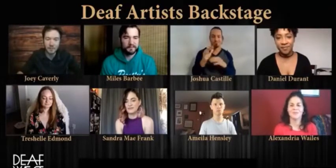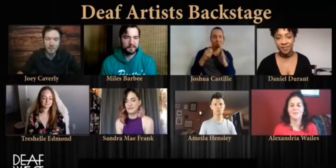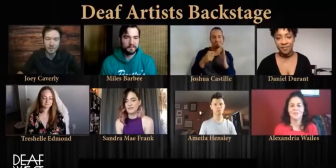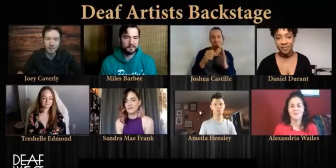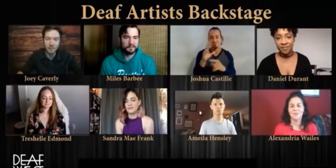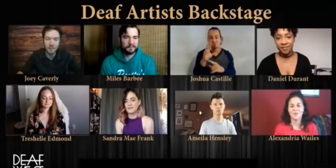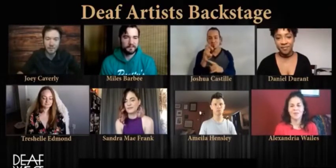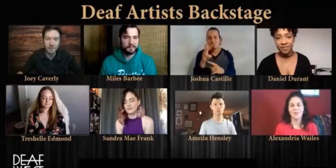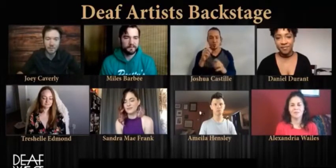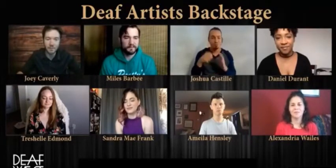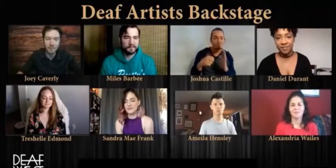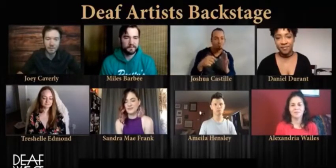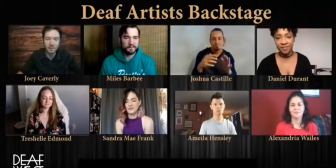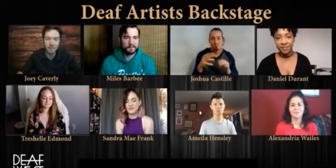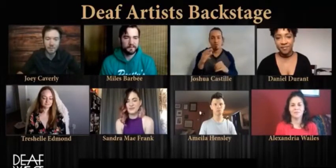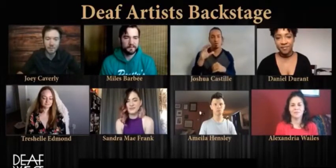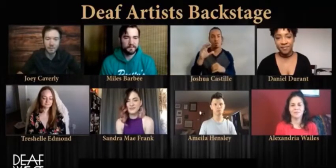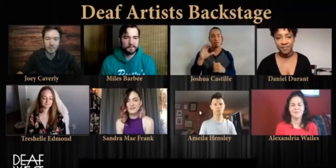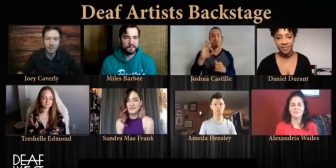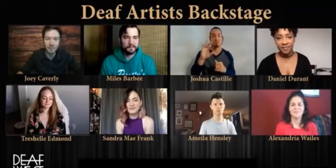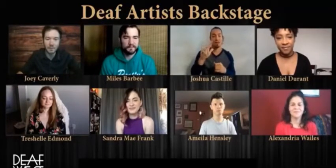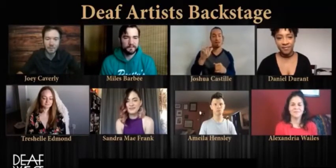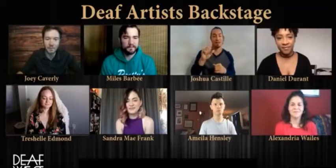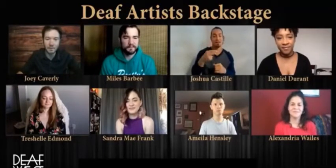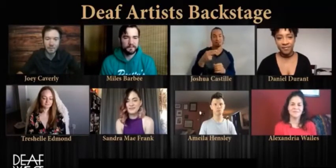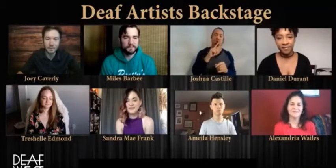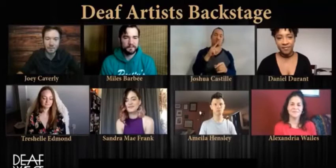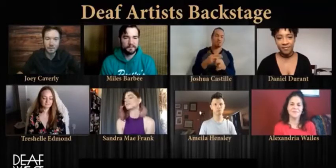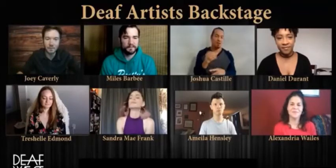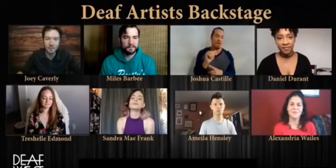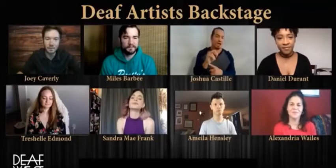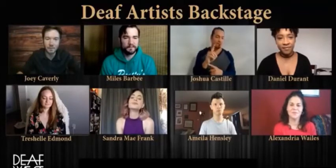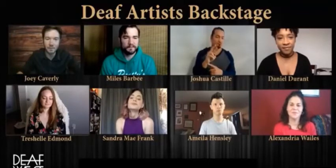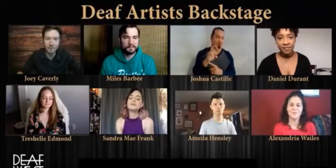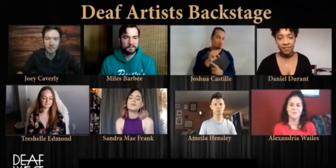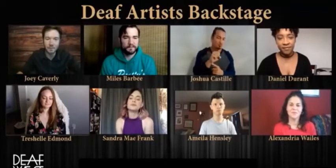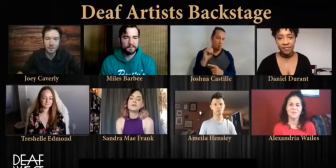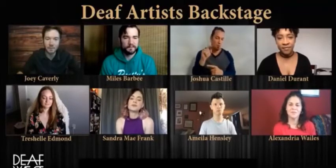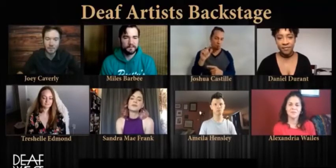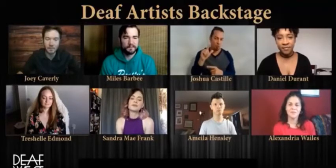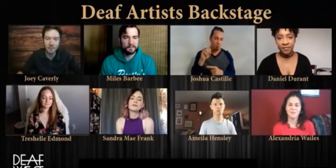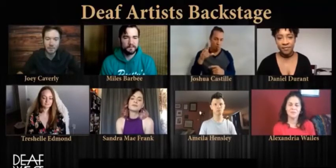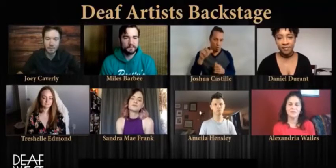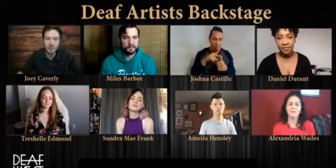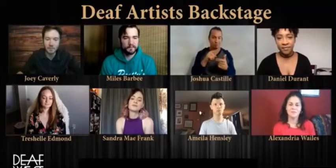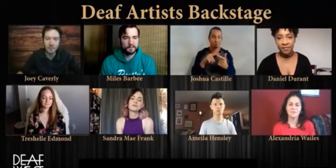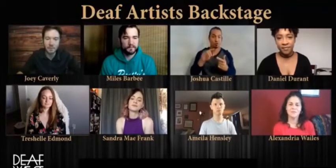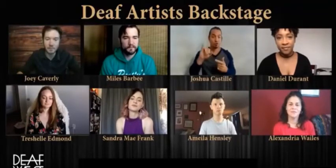Miles: Well, I hadn't had experience videoing myself doing ASL before I got into this.